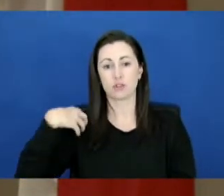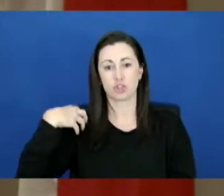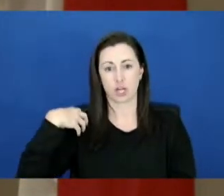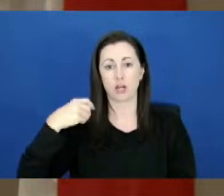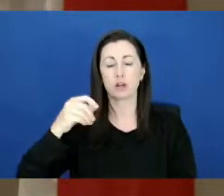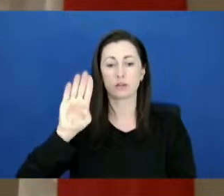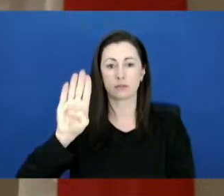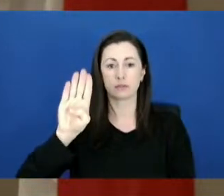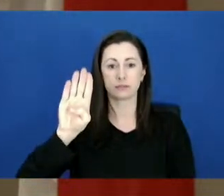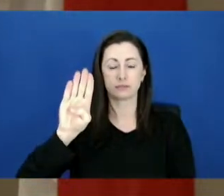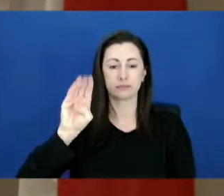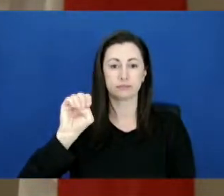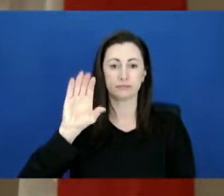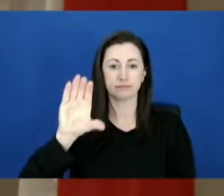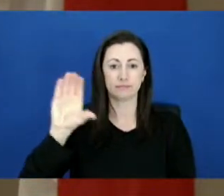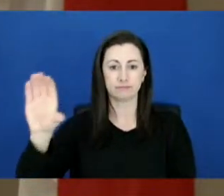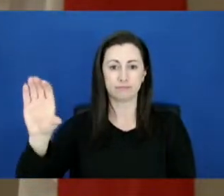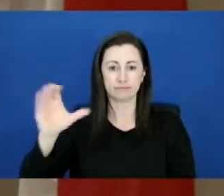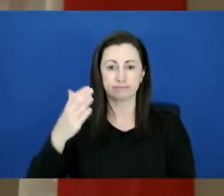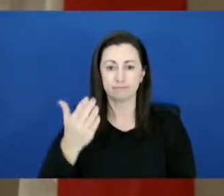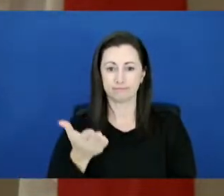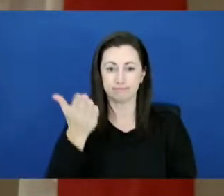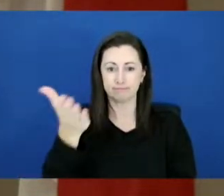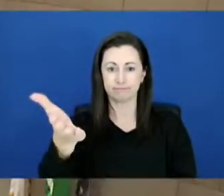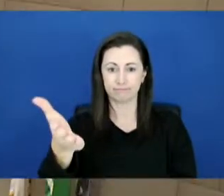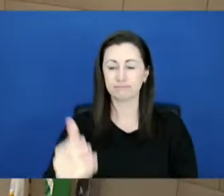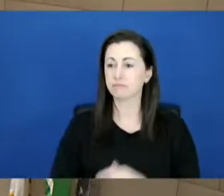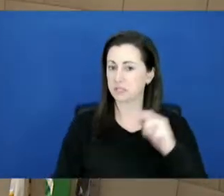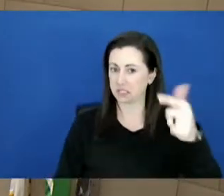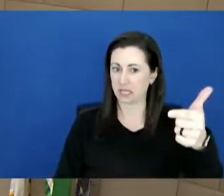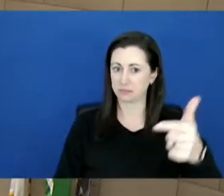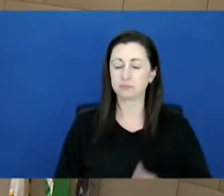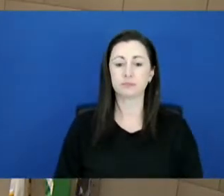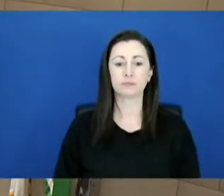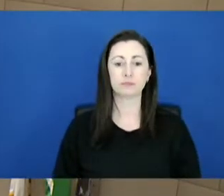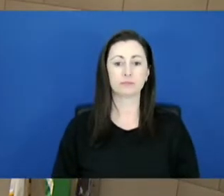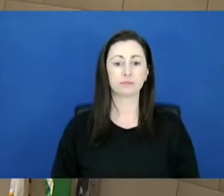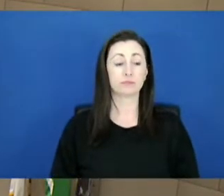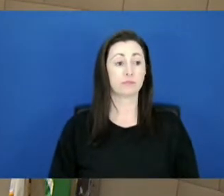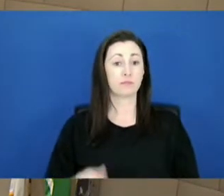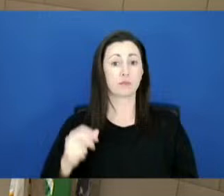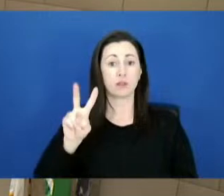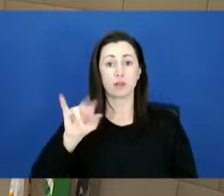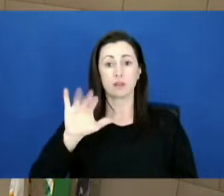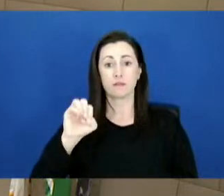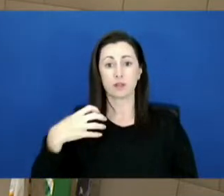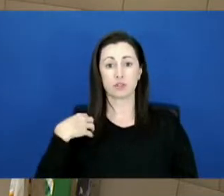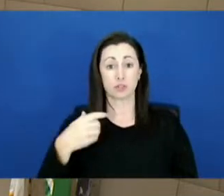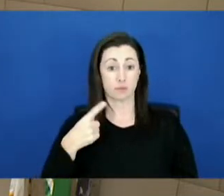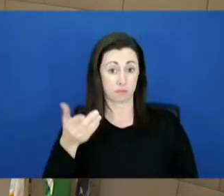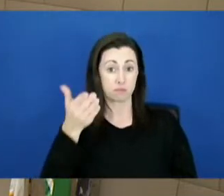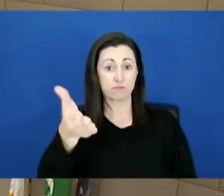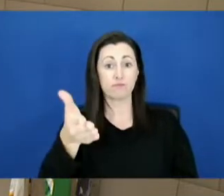SIGNED MARK D. JERRELL, CHAIR, MECKLENBURG BOARD OF COUNTY COMMISSIONERS. SO MOVED.